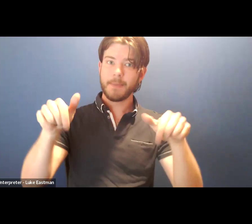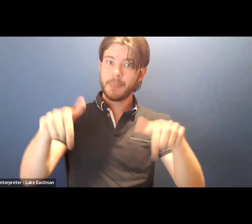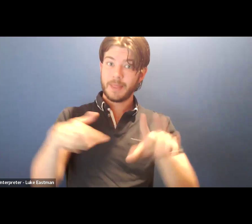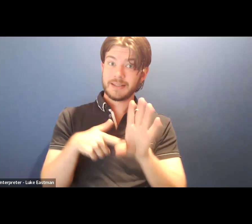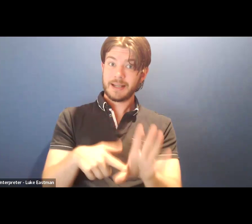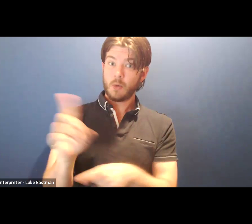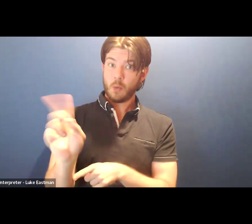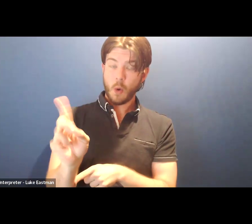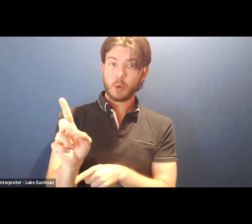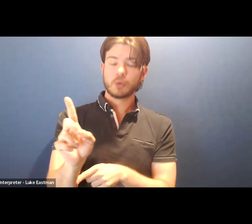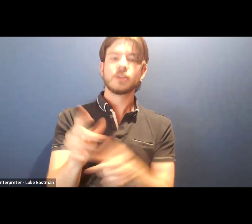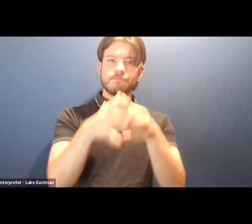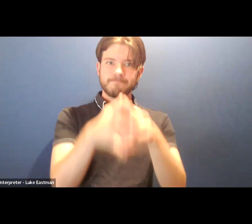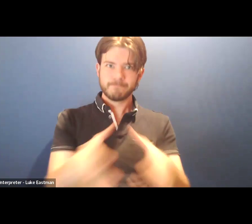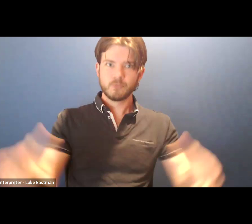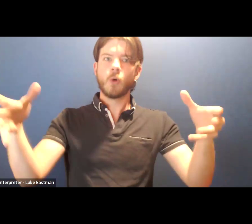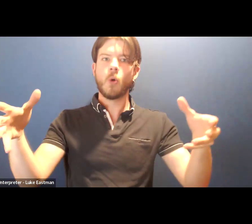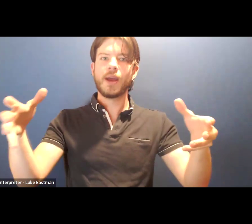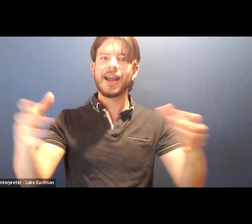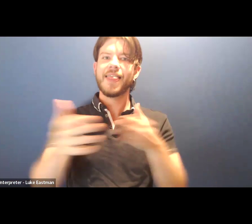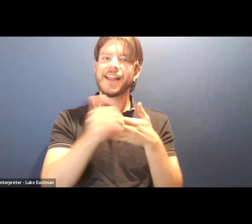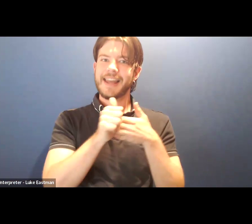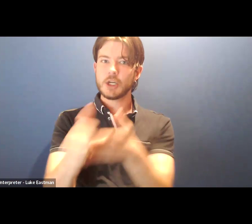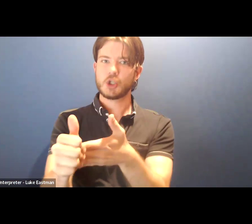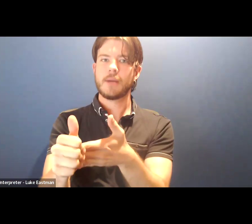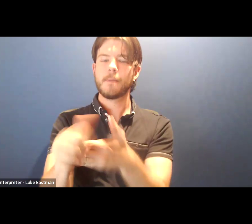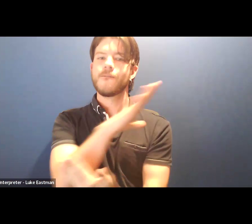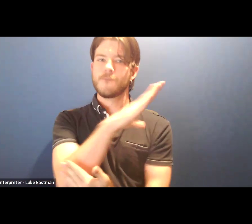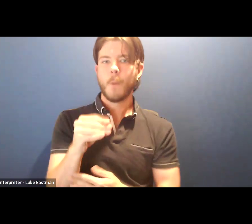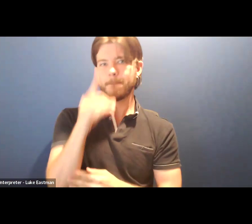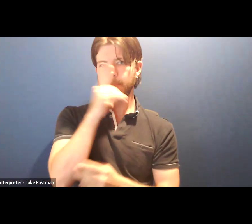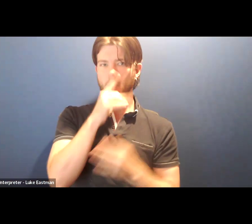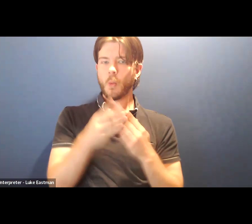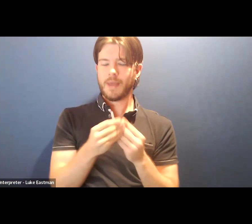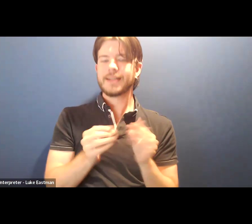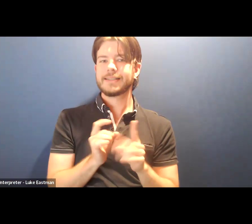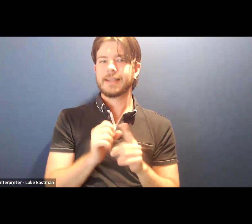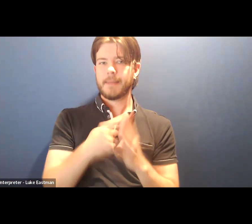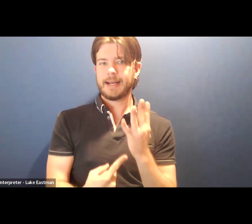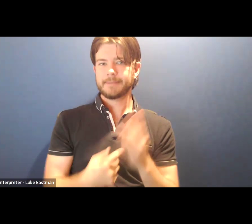amplifying the leadership of people with